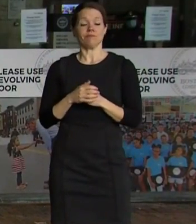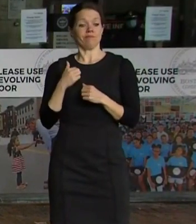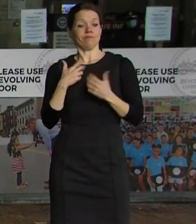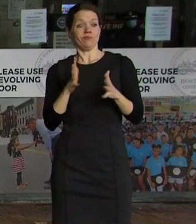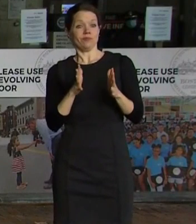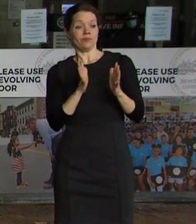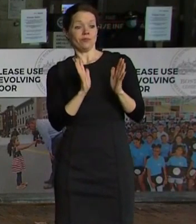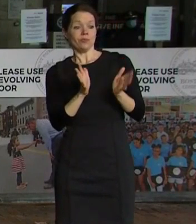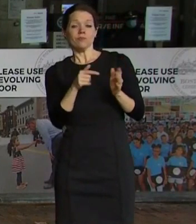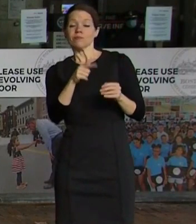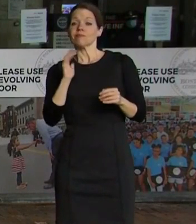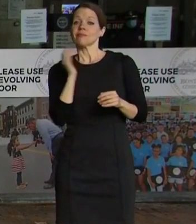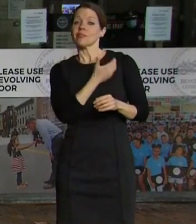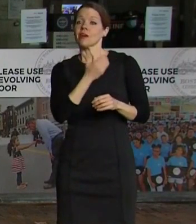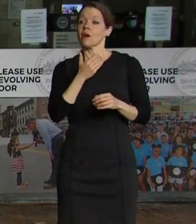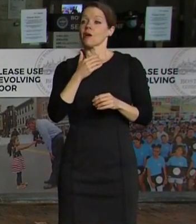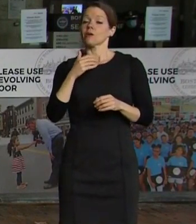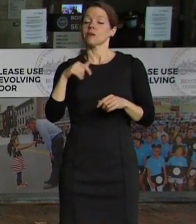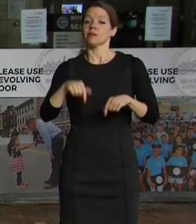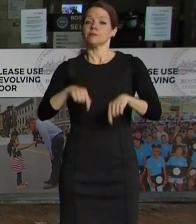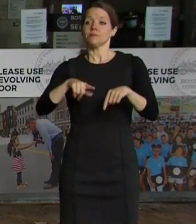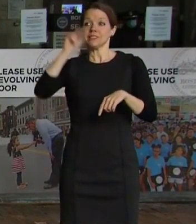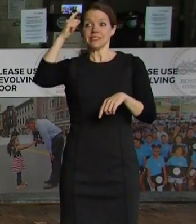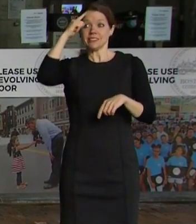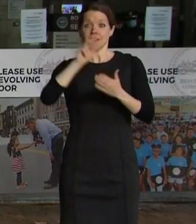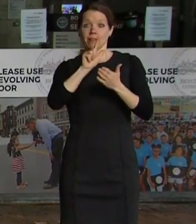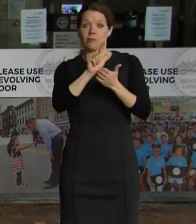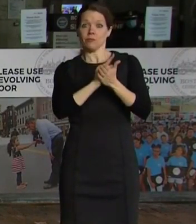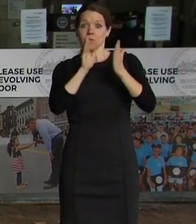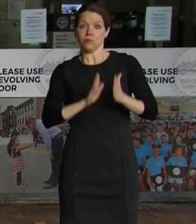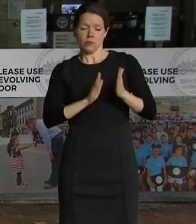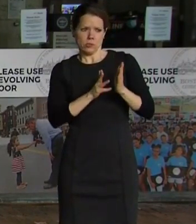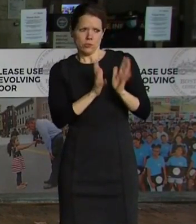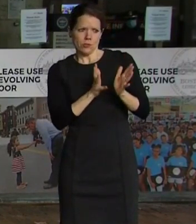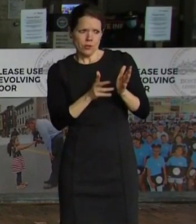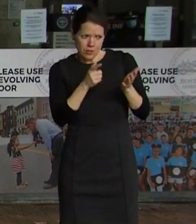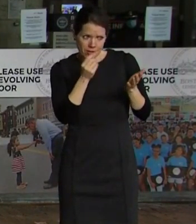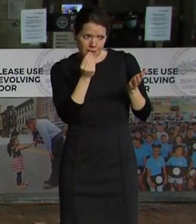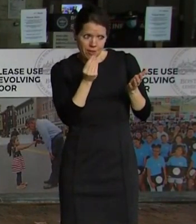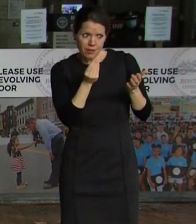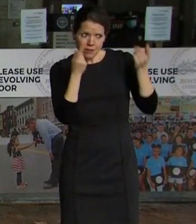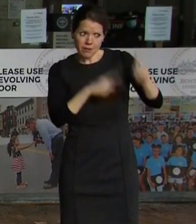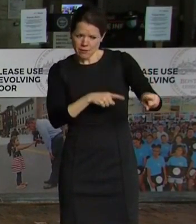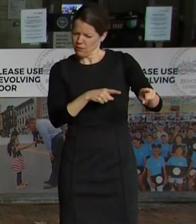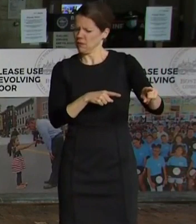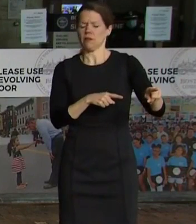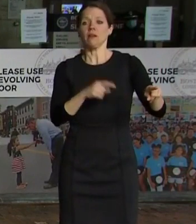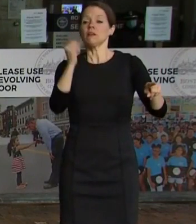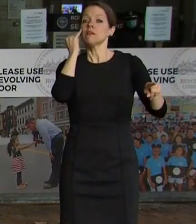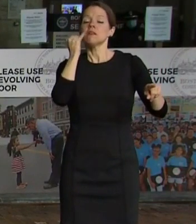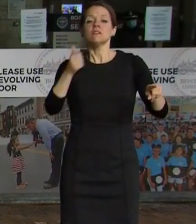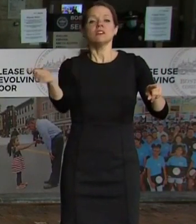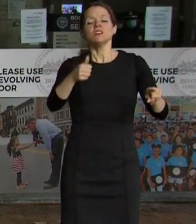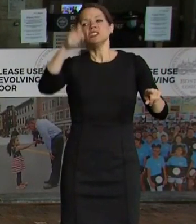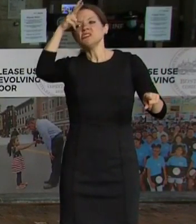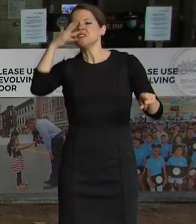THAT IS DEFINITELY WITH THE CITIZENS OF BOSTON AND EVERYONE YOU SEE HERE FROM THE MAYOR, THE CITY CABINETS, WE ARE ALL ON THE SAME PAGE OF HELPING EACH OTHER THROUGH THIS PANDEMIC. BUT SPEAKING WITH DISTRICT